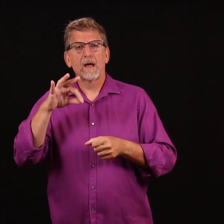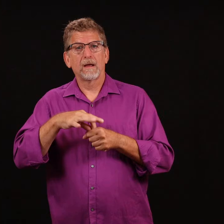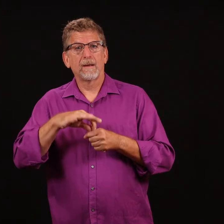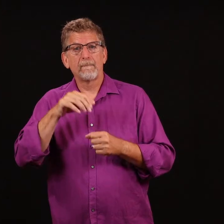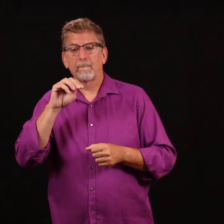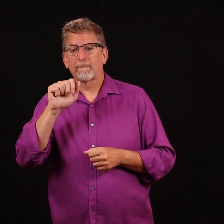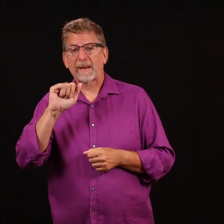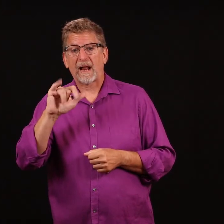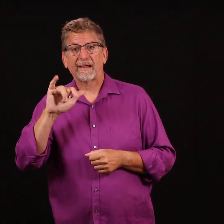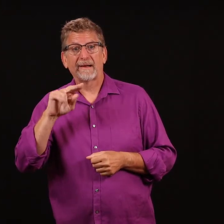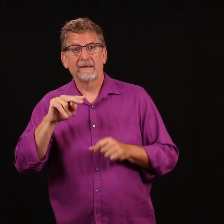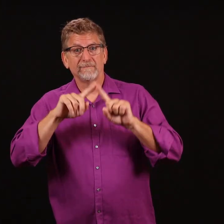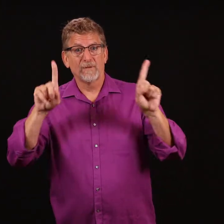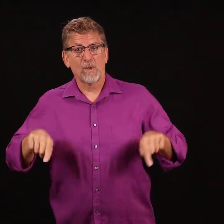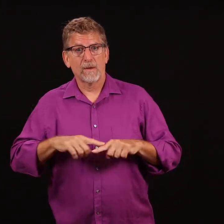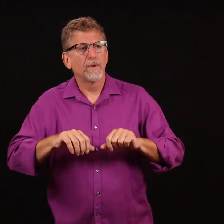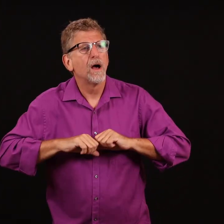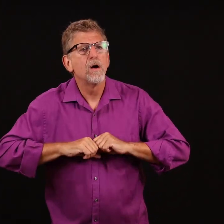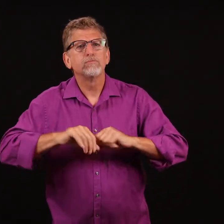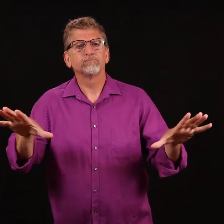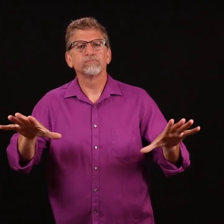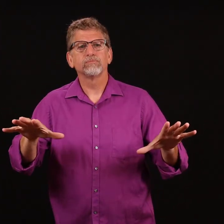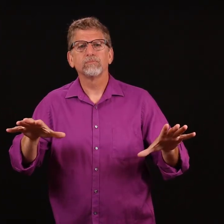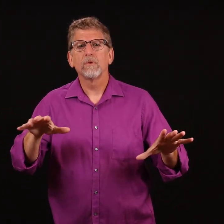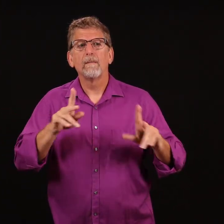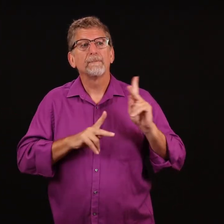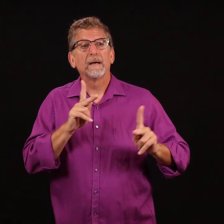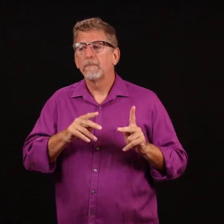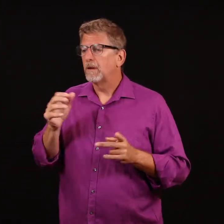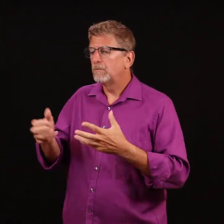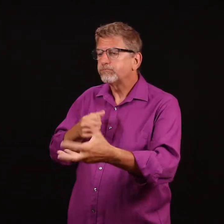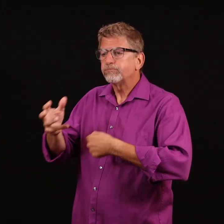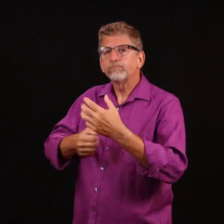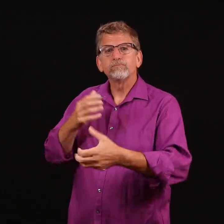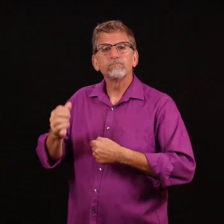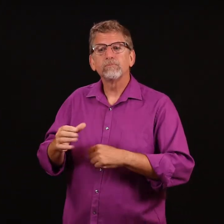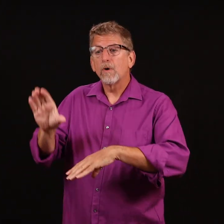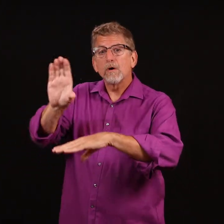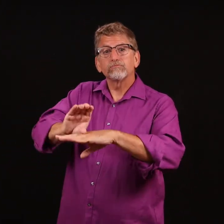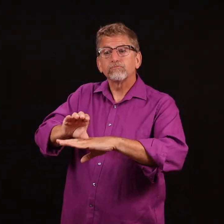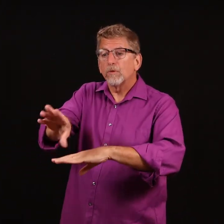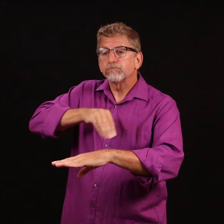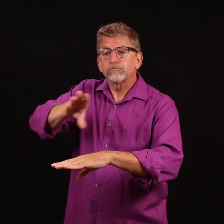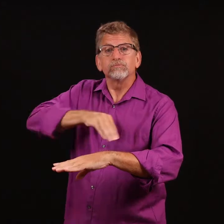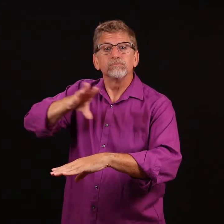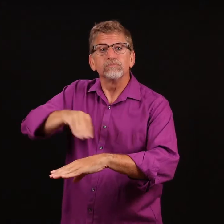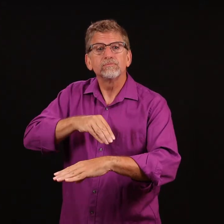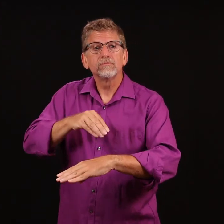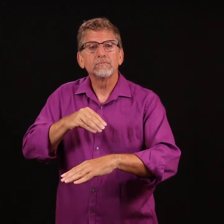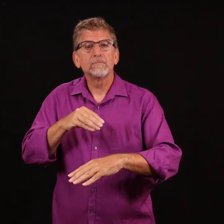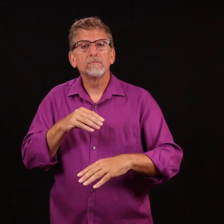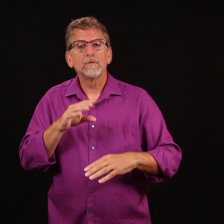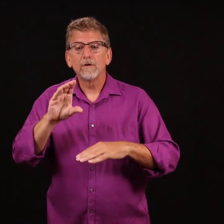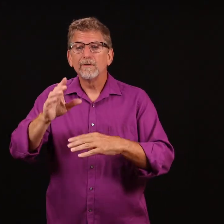the election mailing form, the voters receive the papers,